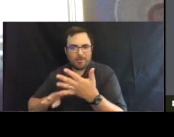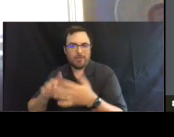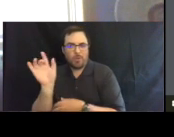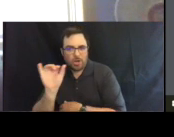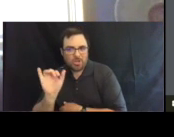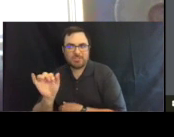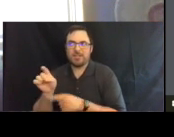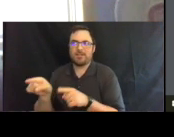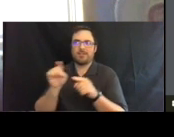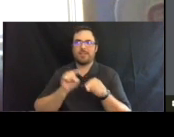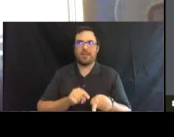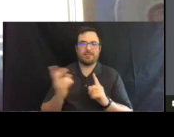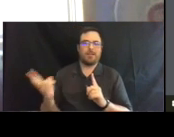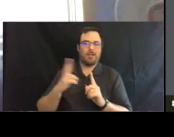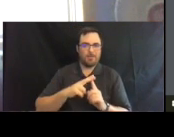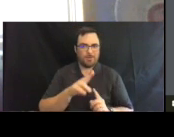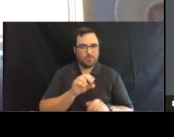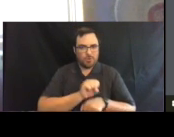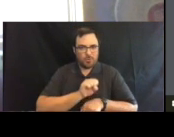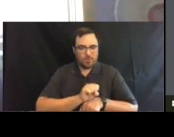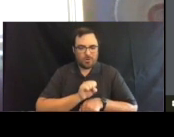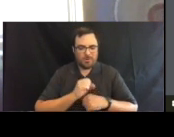it's very important for you to understand when they're making errors